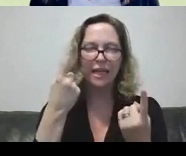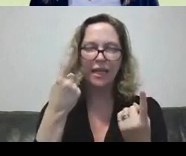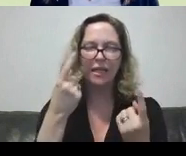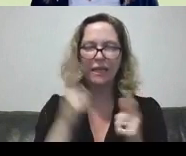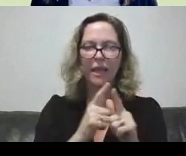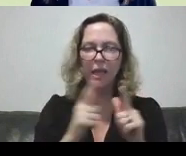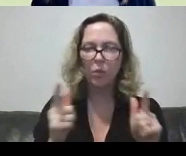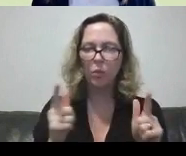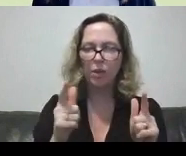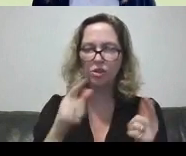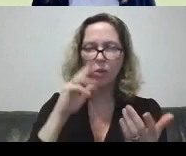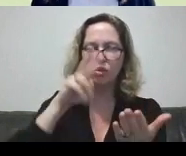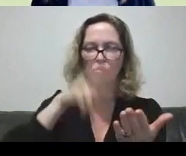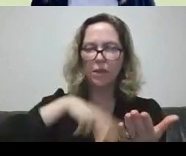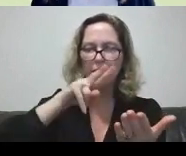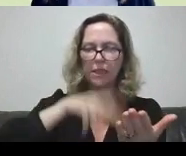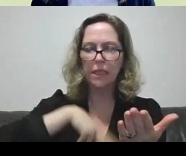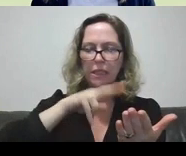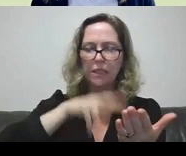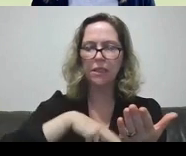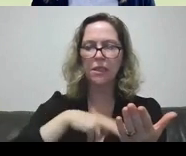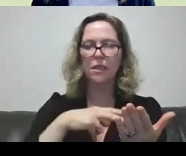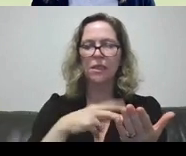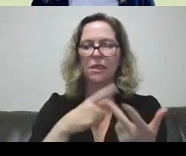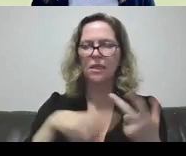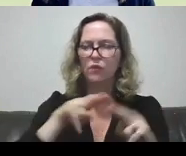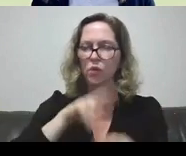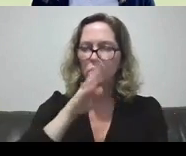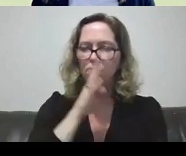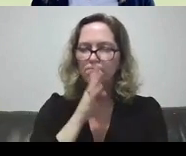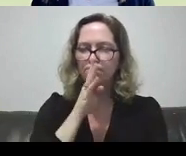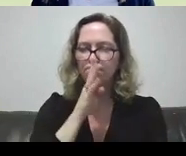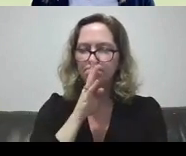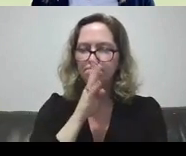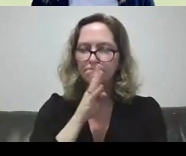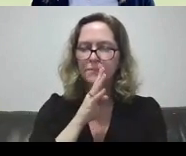if you're needing some support as a as a direct employer you could actually